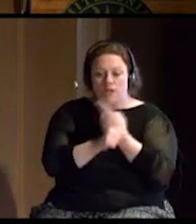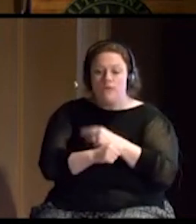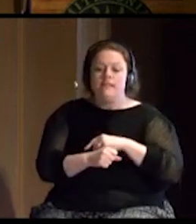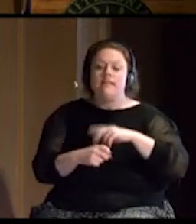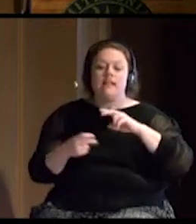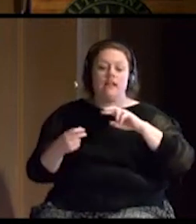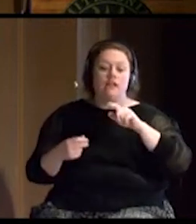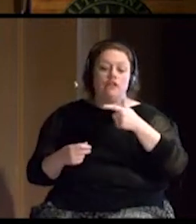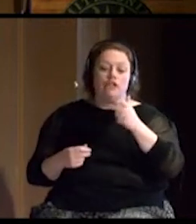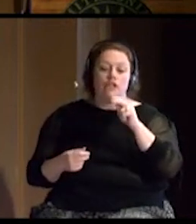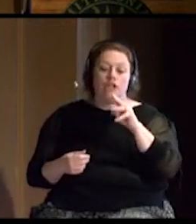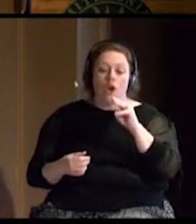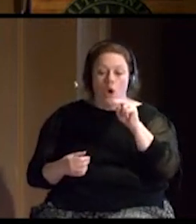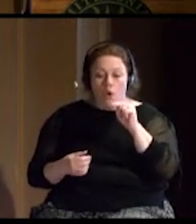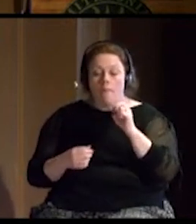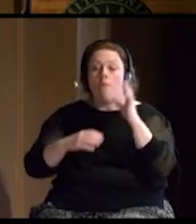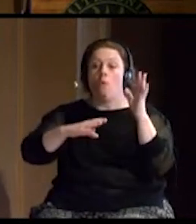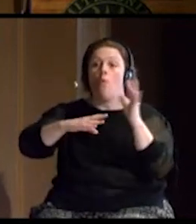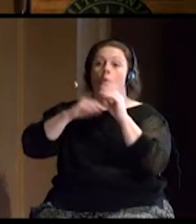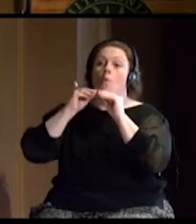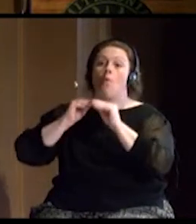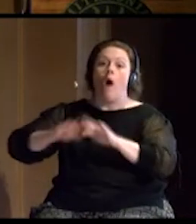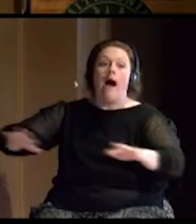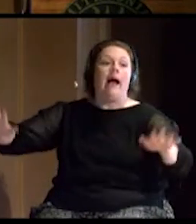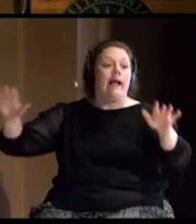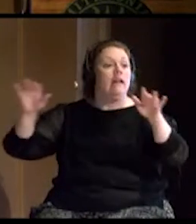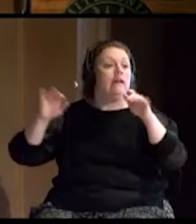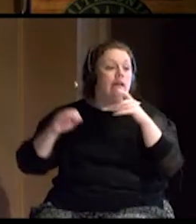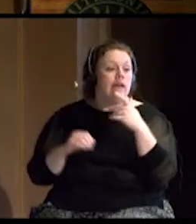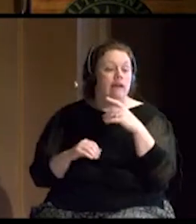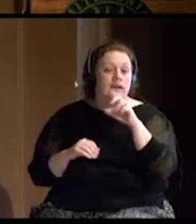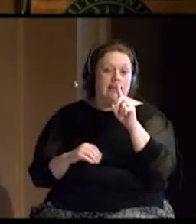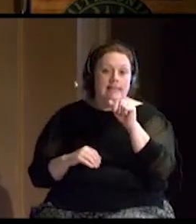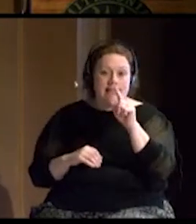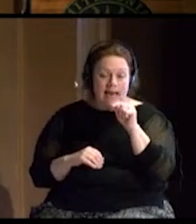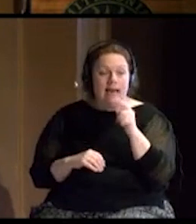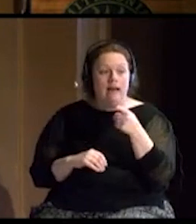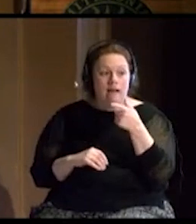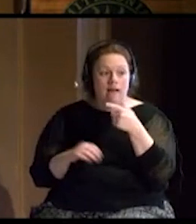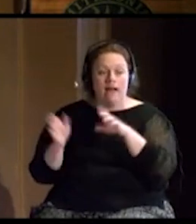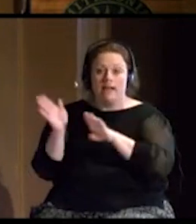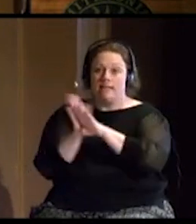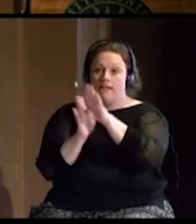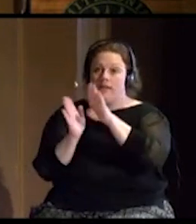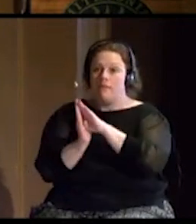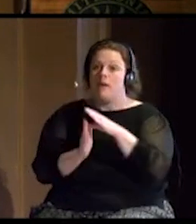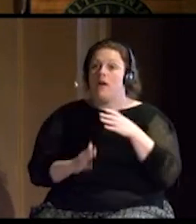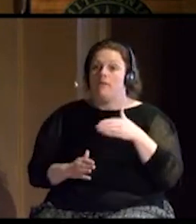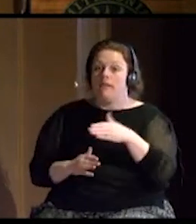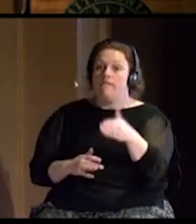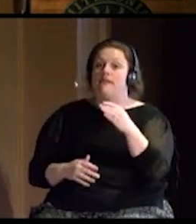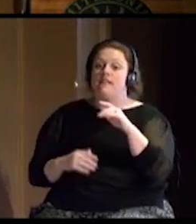And I should add that we initiated the development of the Fishlife markers during my tenure